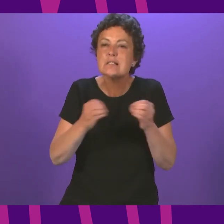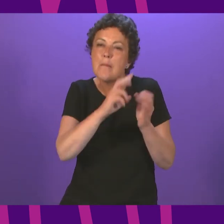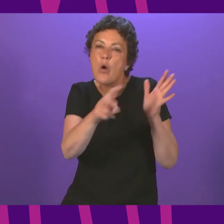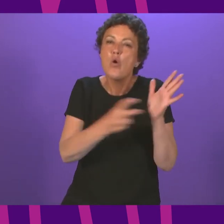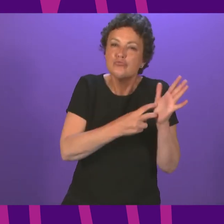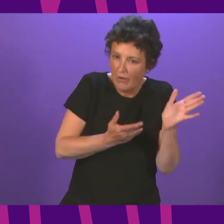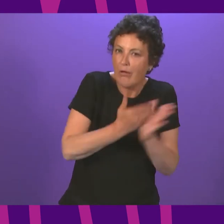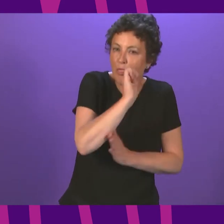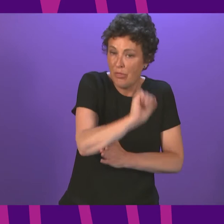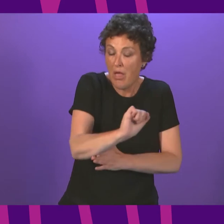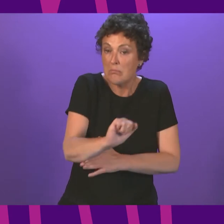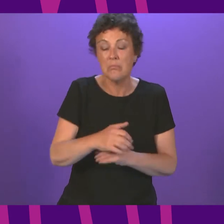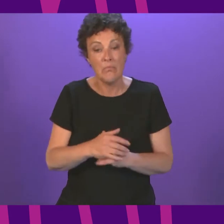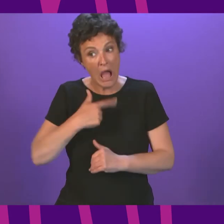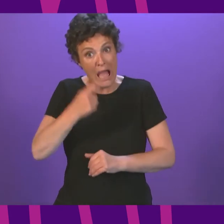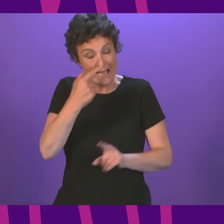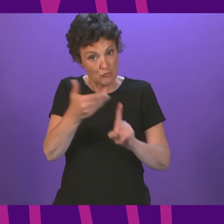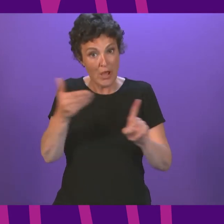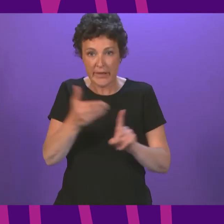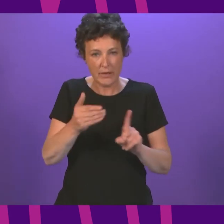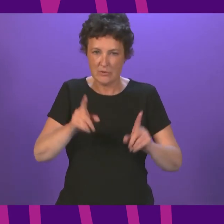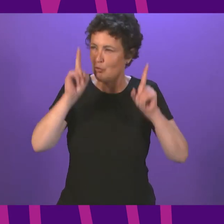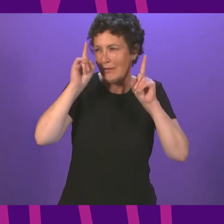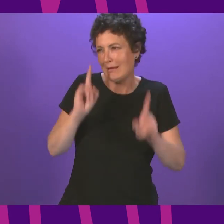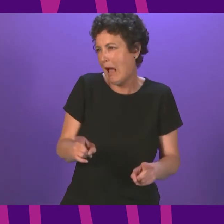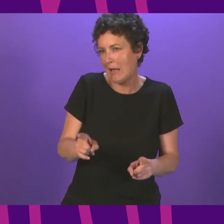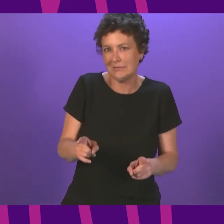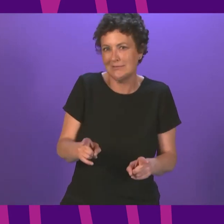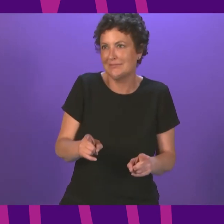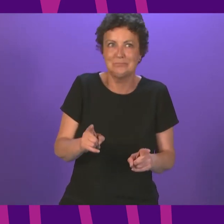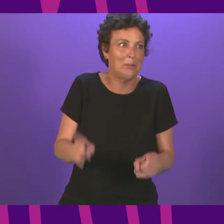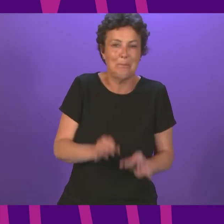I recognise that it is important not to make the perfect the enemy of the good and to benchmark